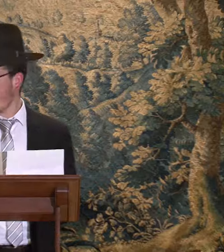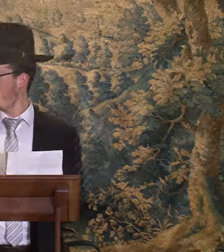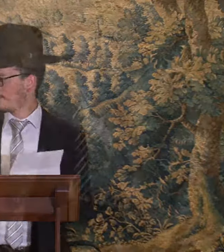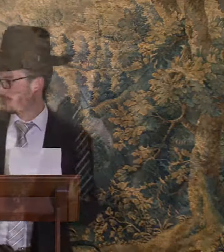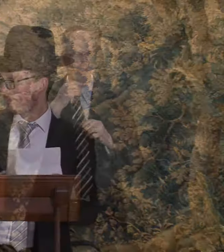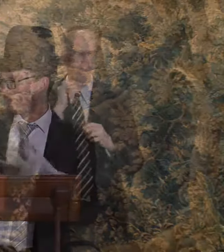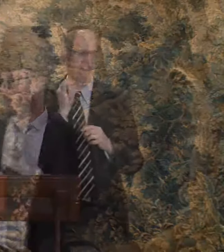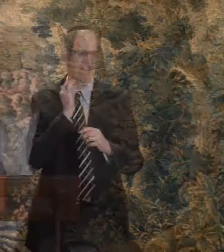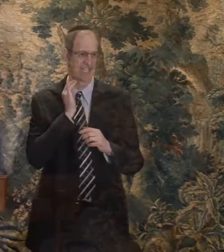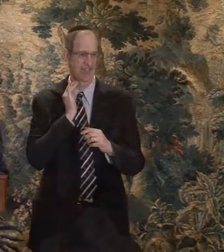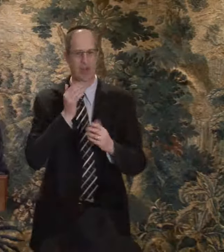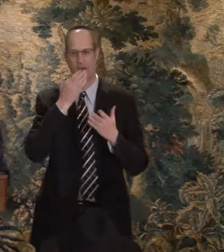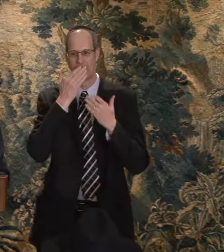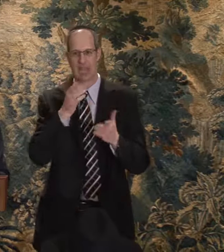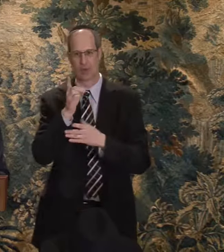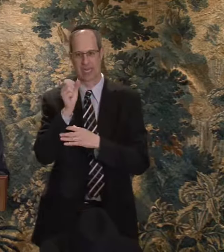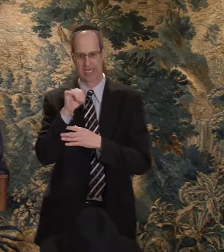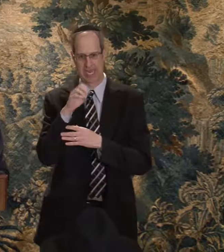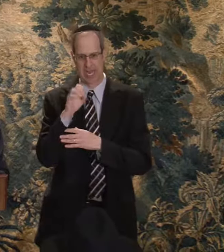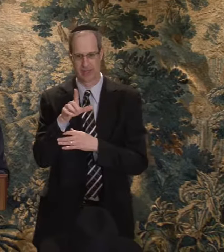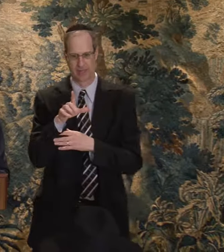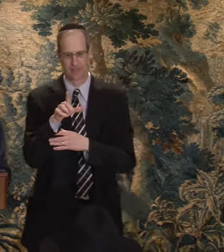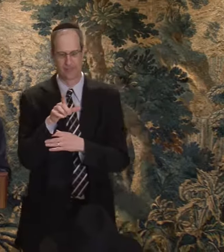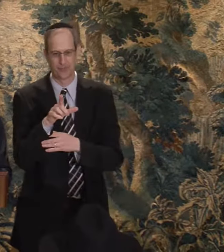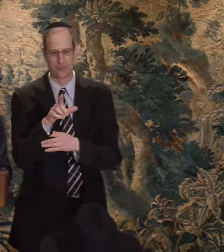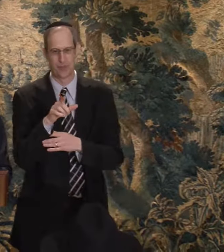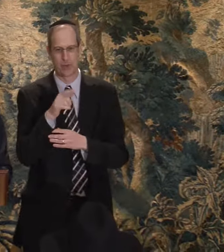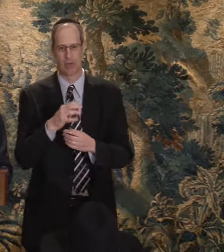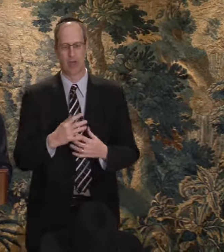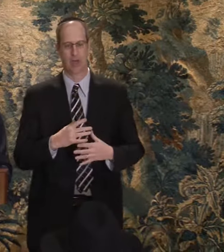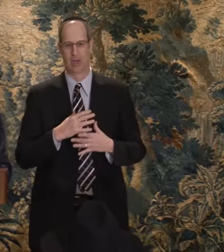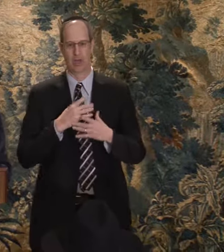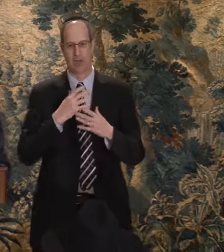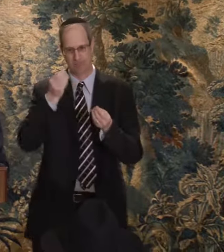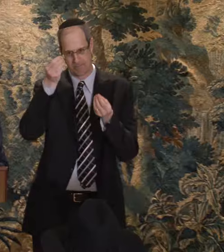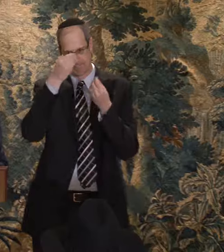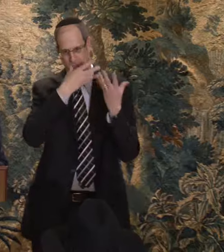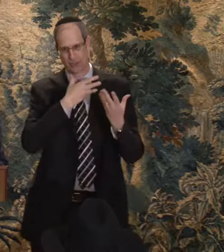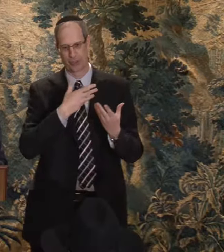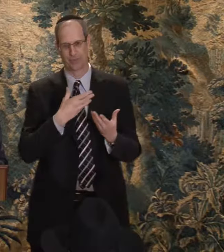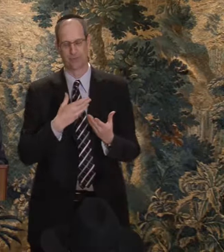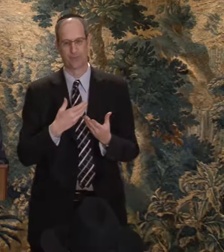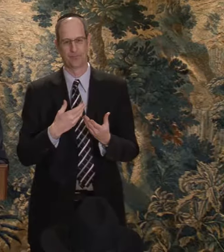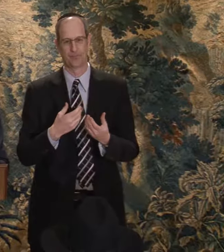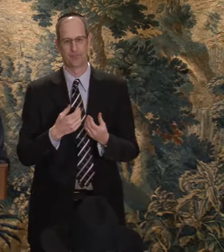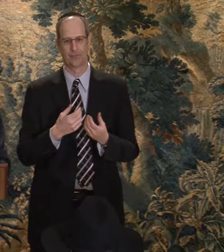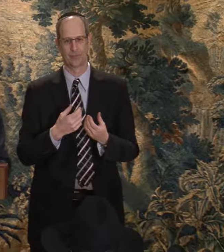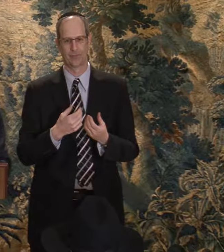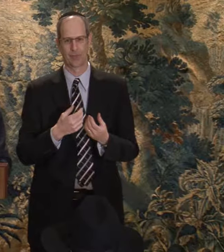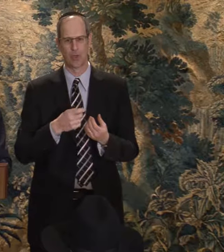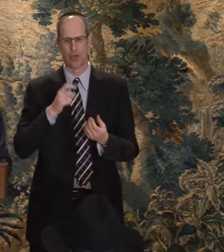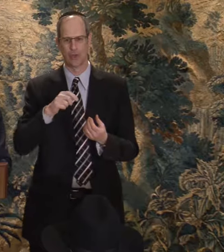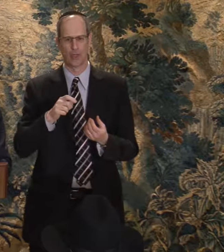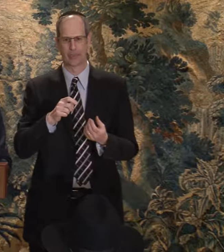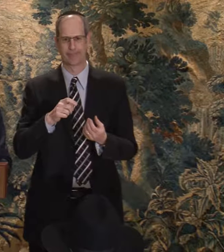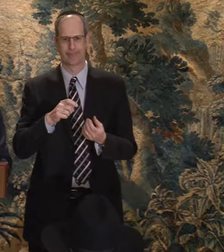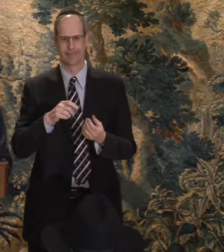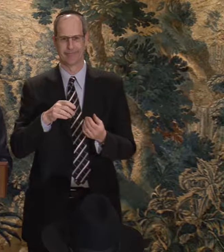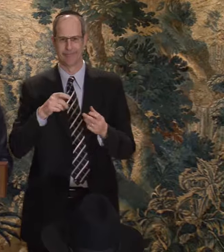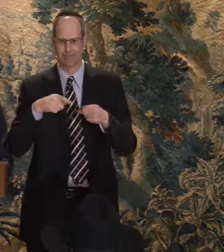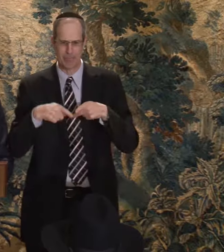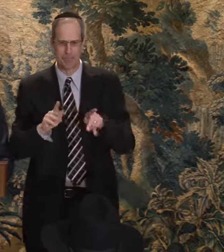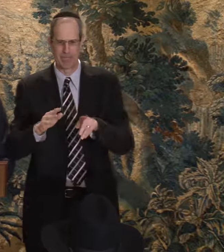Thank You Daniel for your inspiring message we shouldn't let you leave